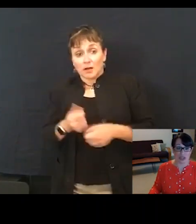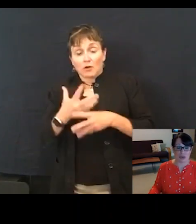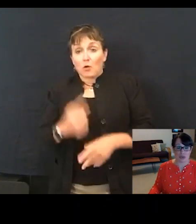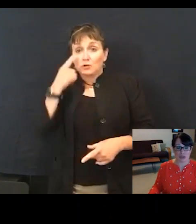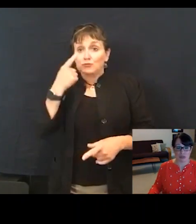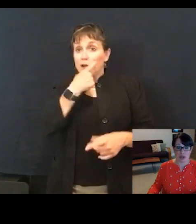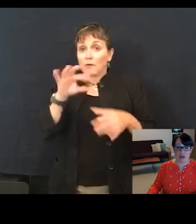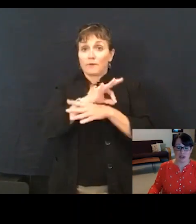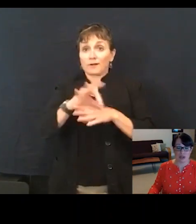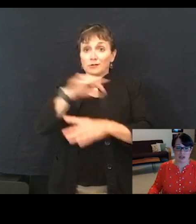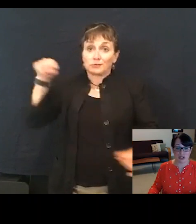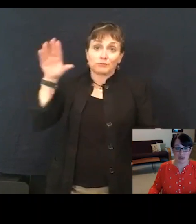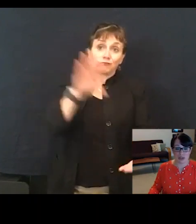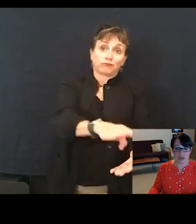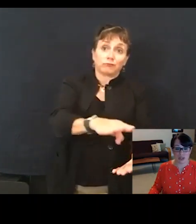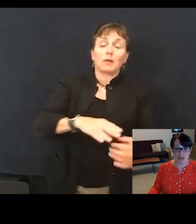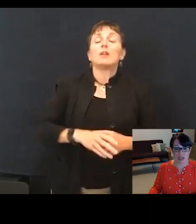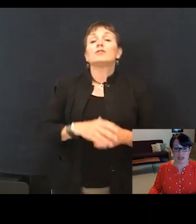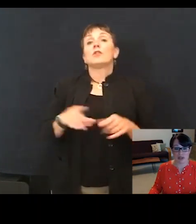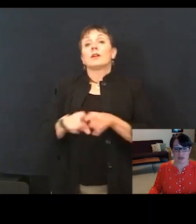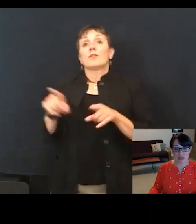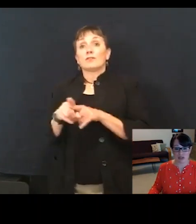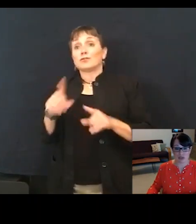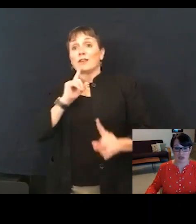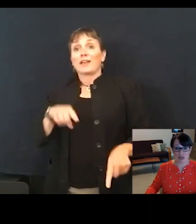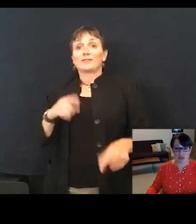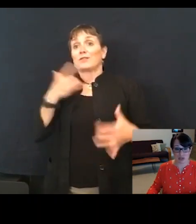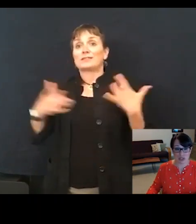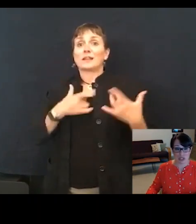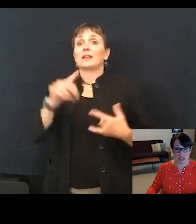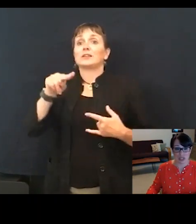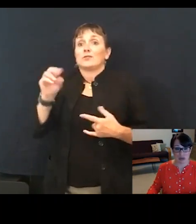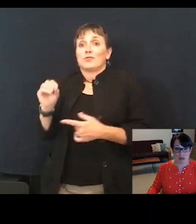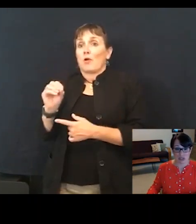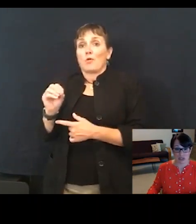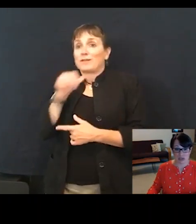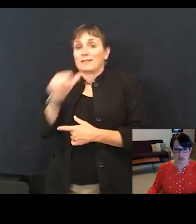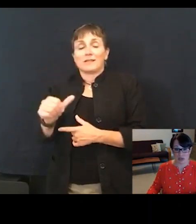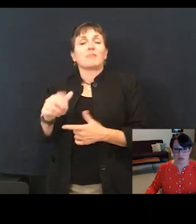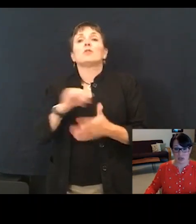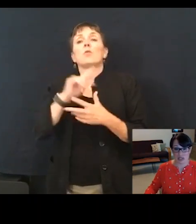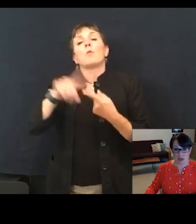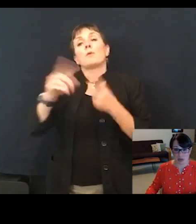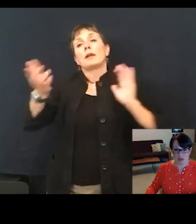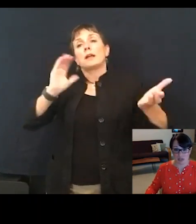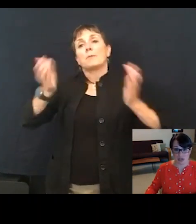When we compared ERG results in mice that received original hybrid vectors versus the hybrid V2